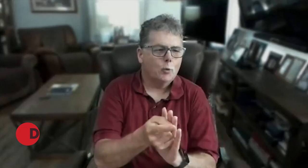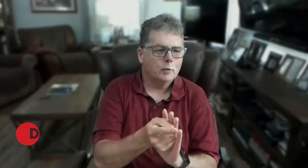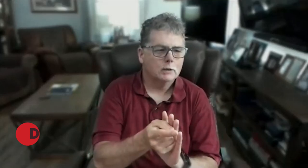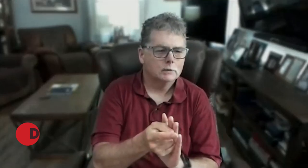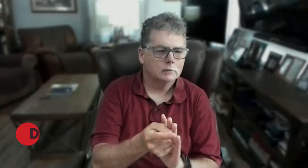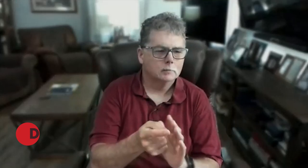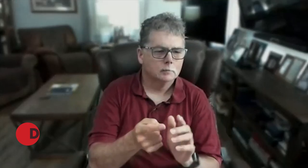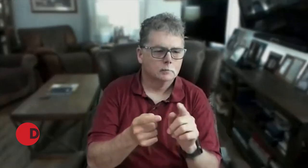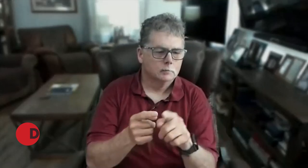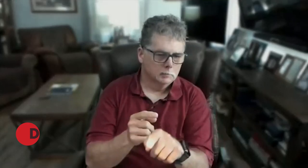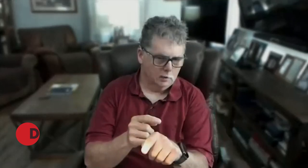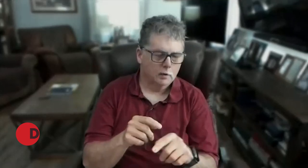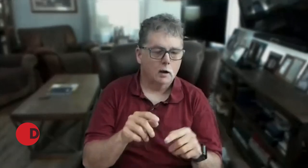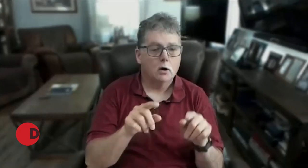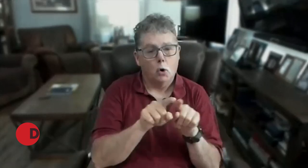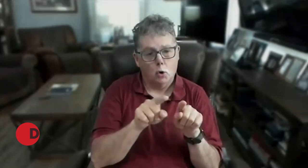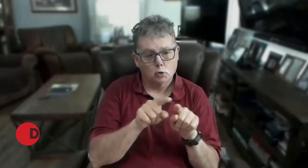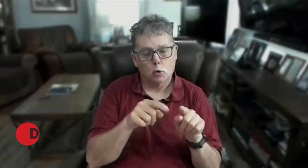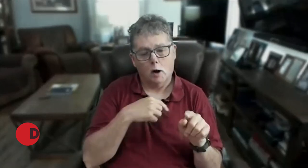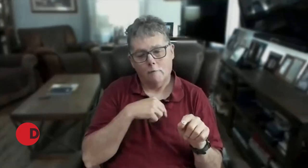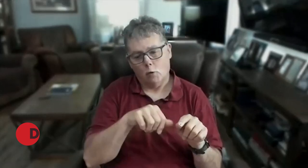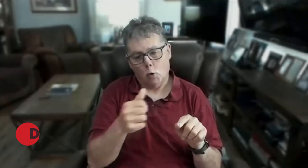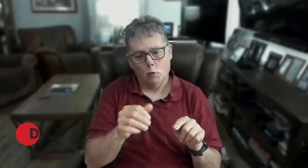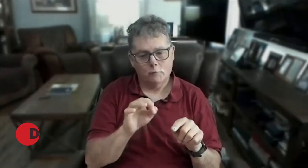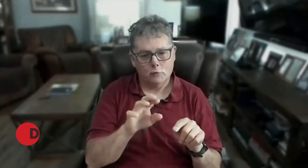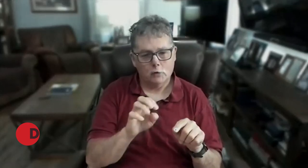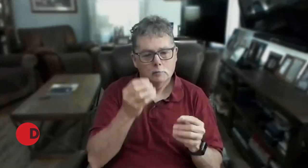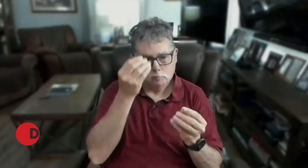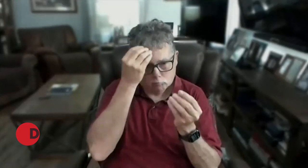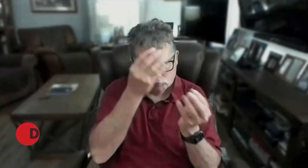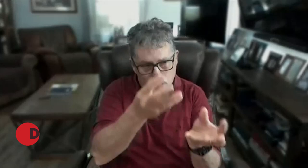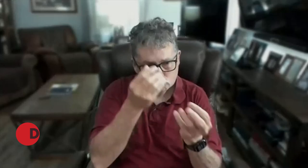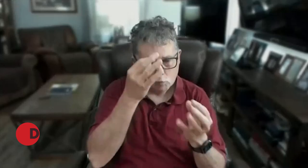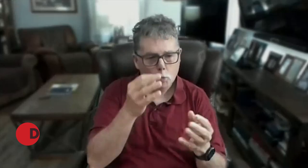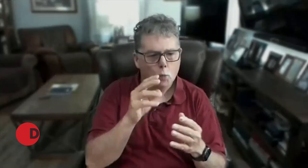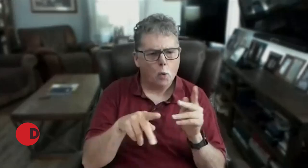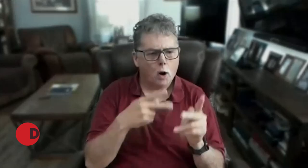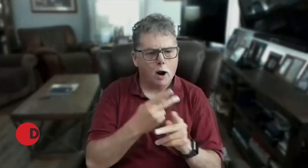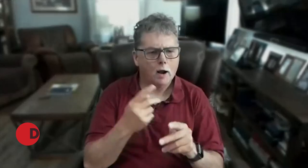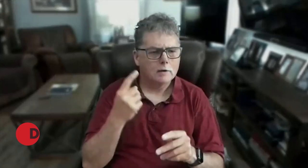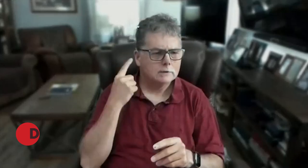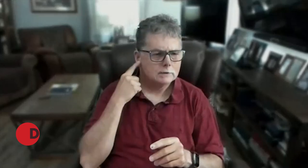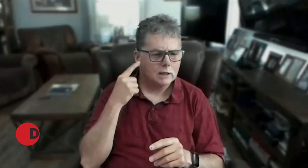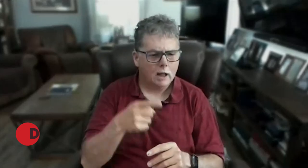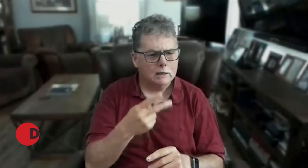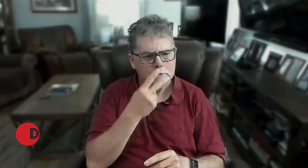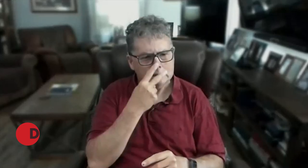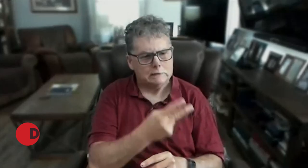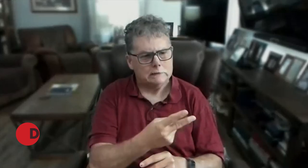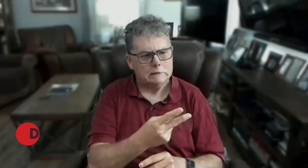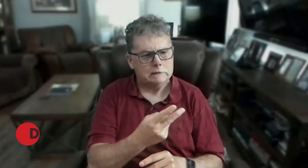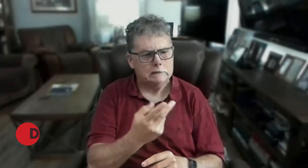There is also another feature that notifies you what kind of sounds it detects...